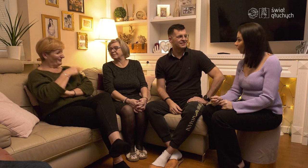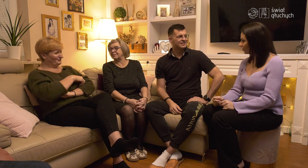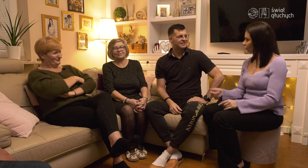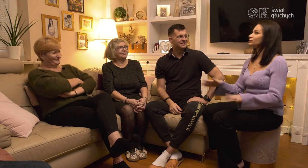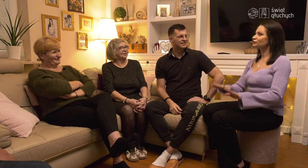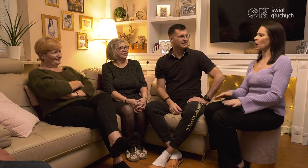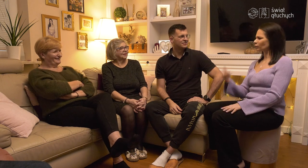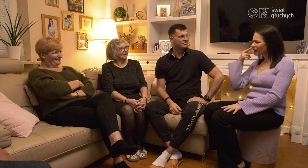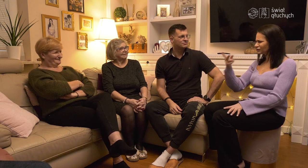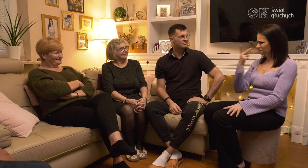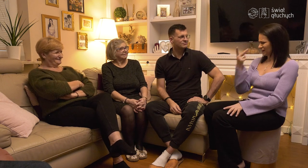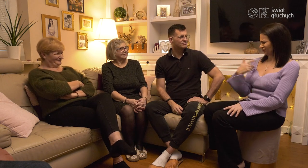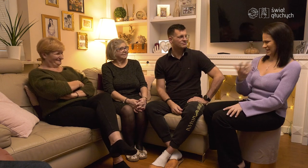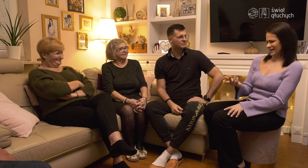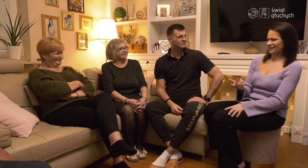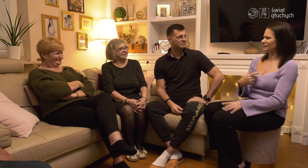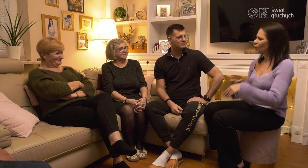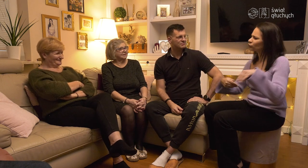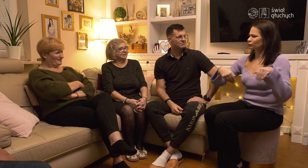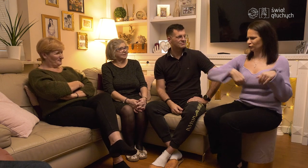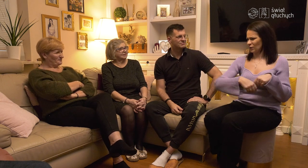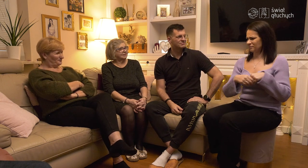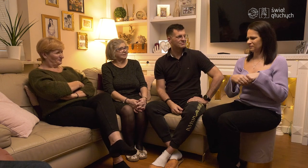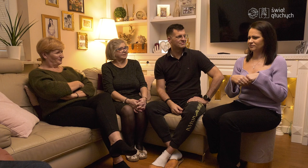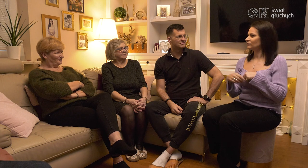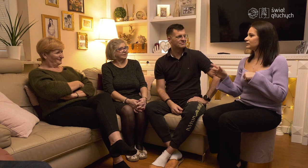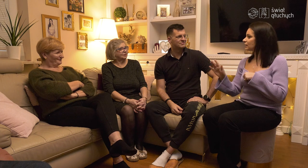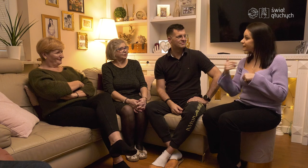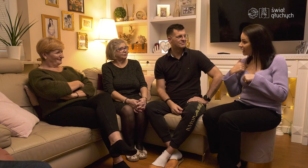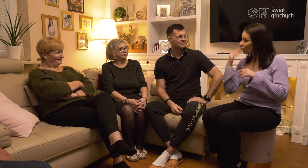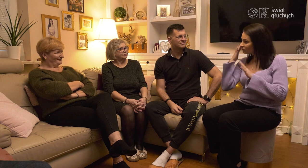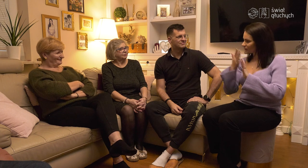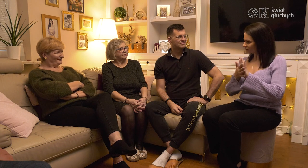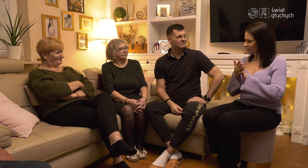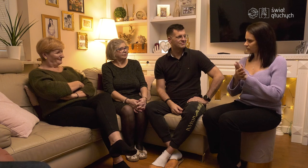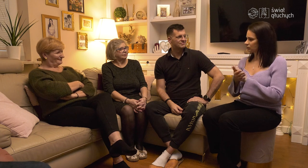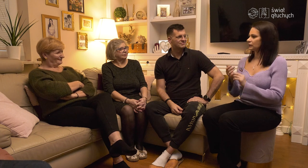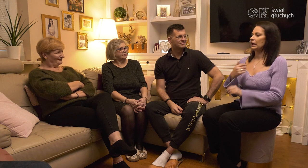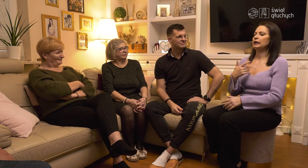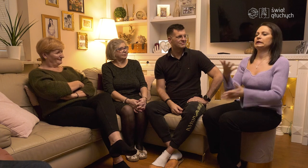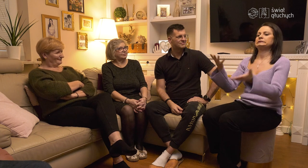Yes, I even turned my back, and it turned out that he can sign!